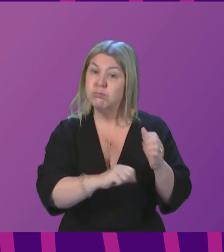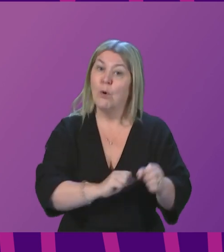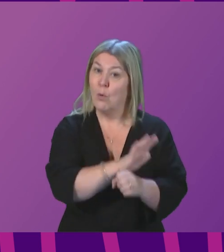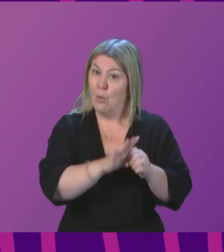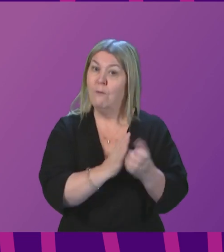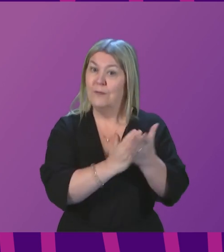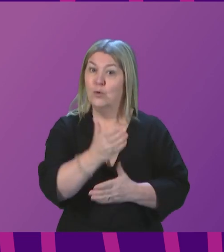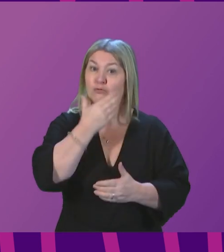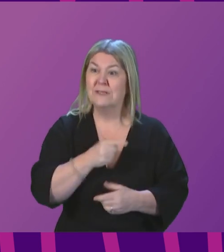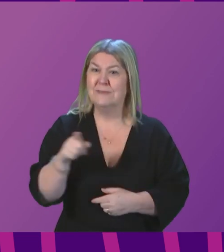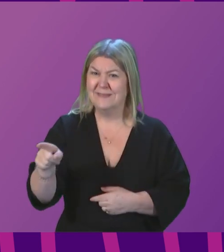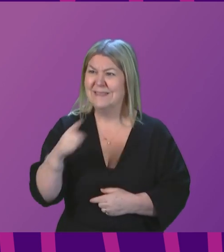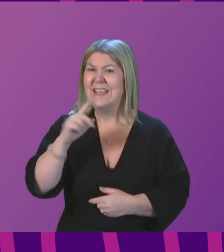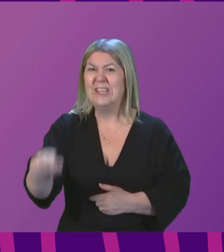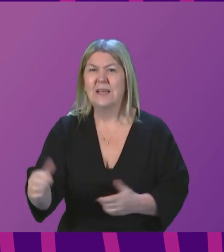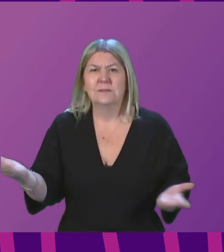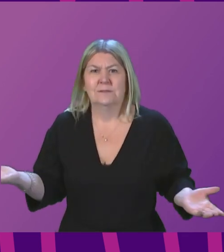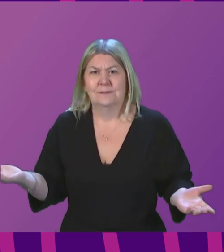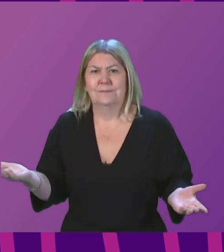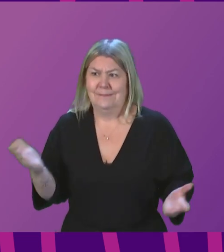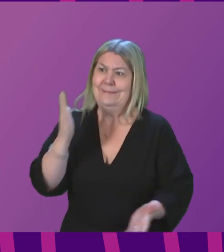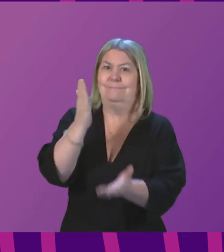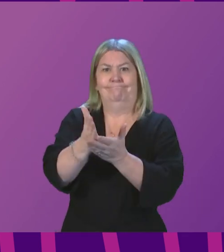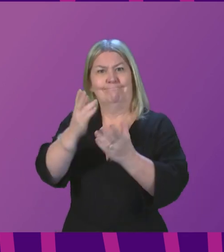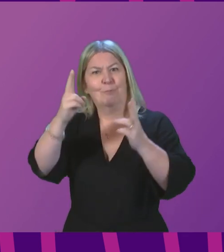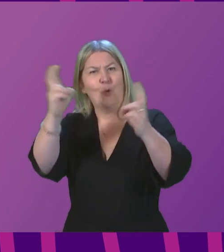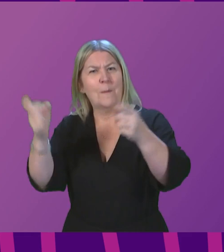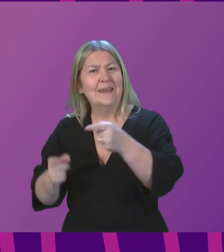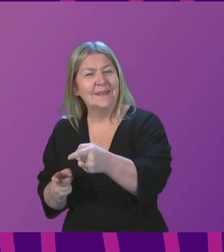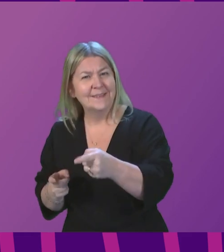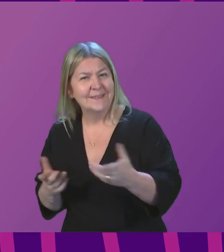The First Minister went on to laud Pete Wishart’s parliamentary career; perhaps she could listen